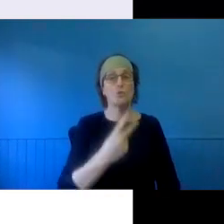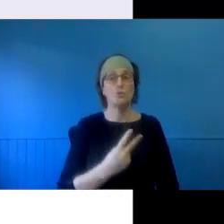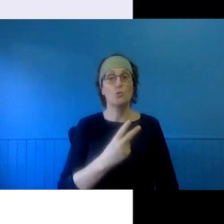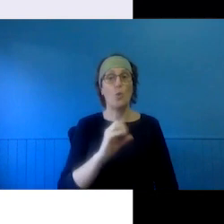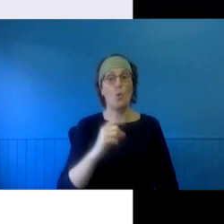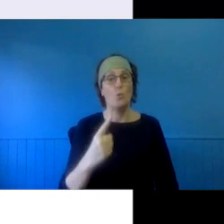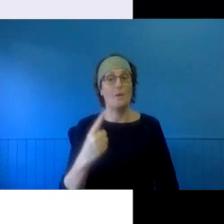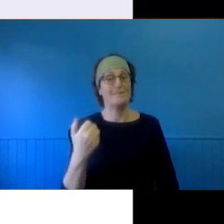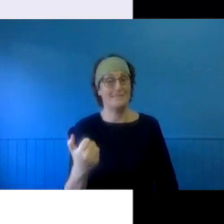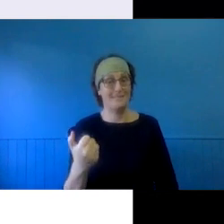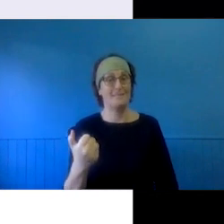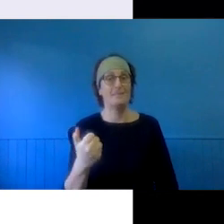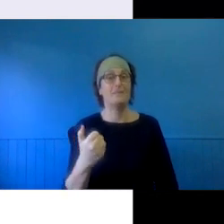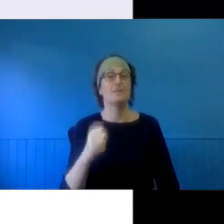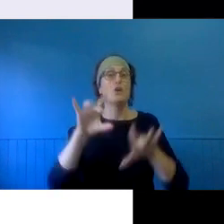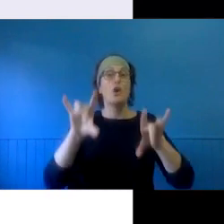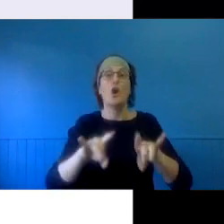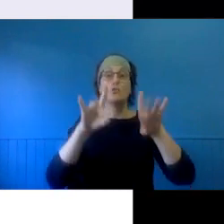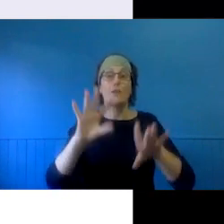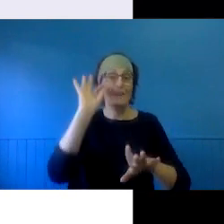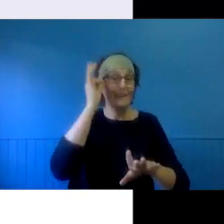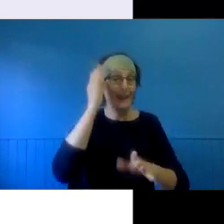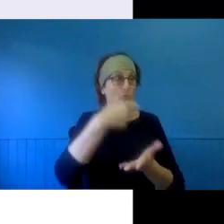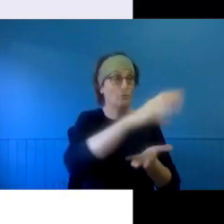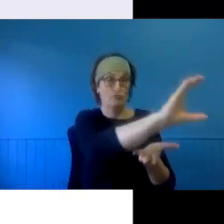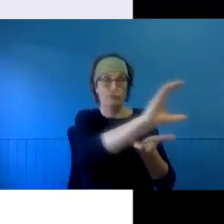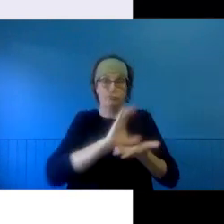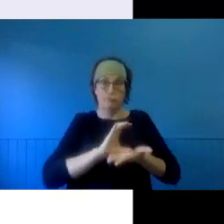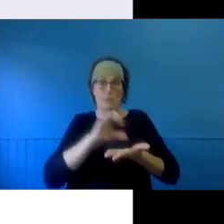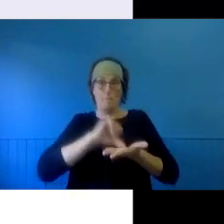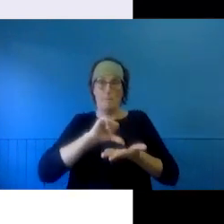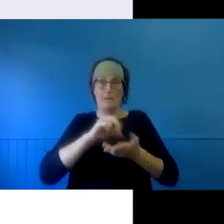funded by the Australia Council to produce a guide which was a case